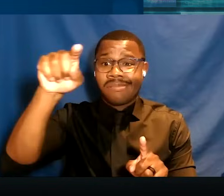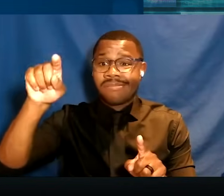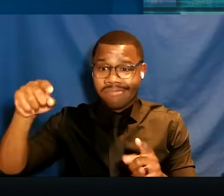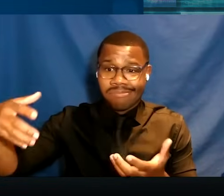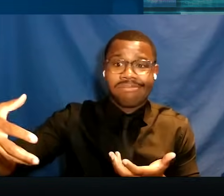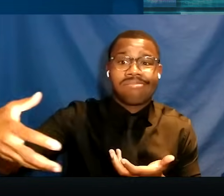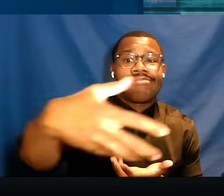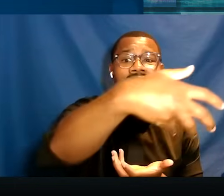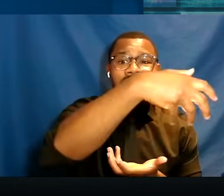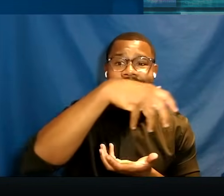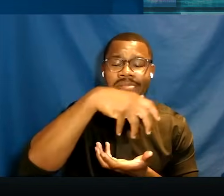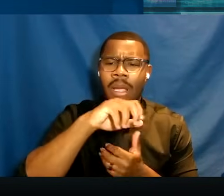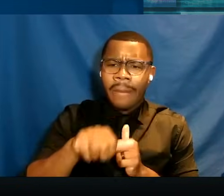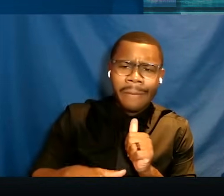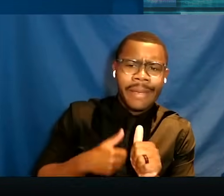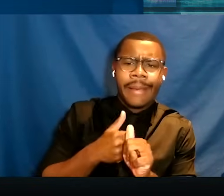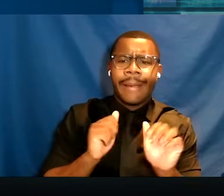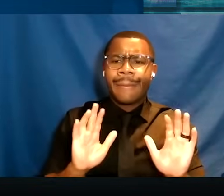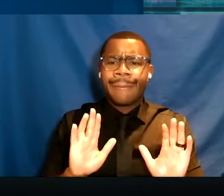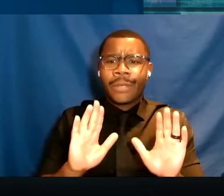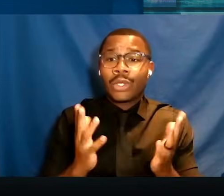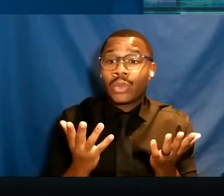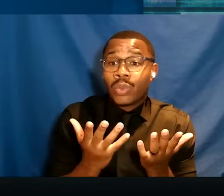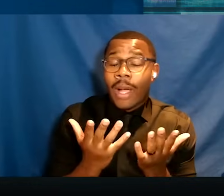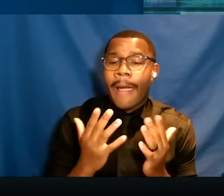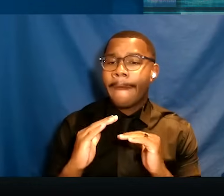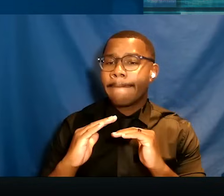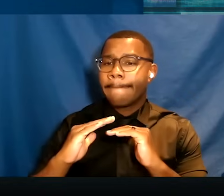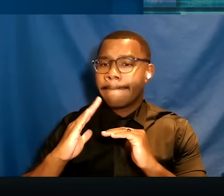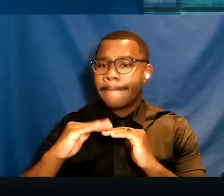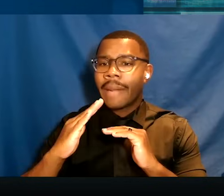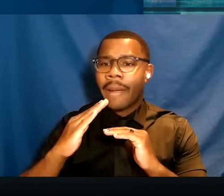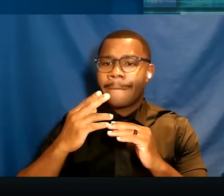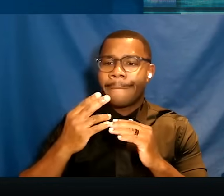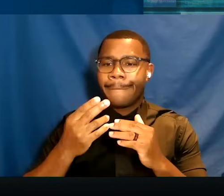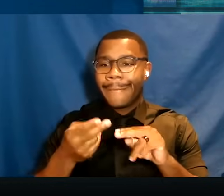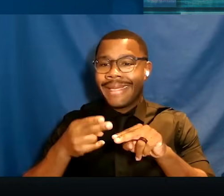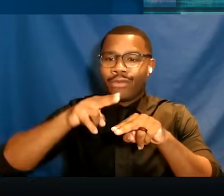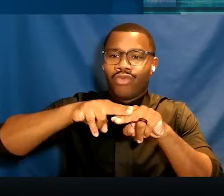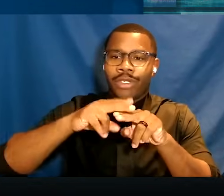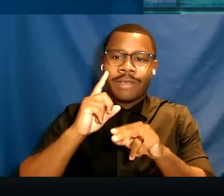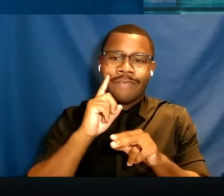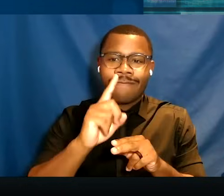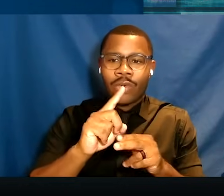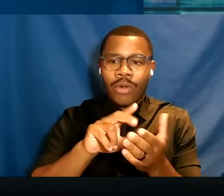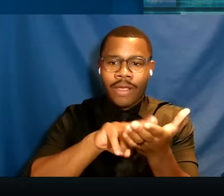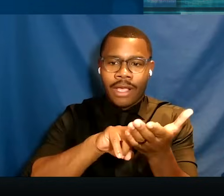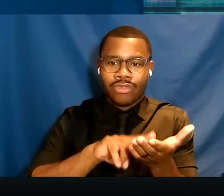is the minimums increases in the contract. And we've done something in this negotiation that has never been done before